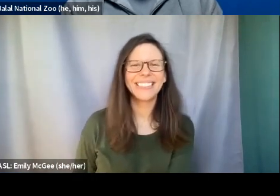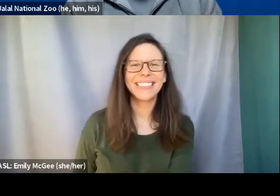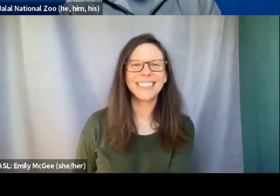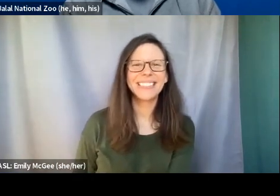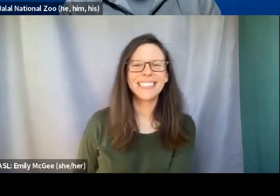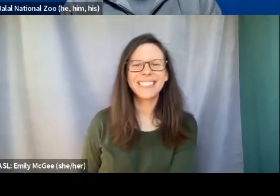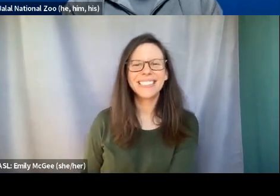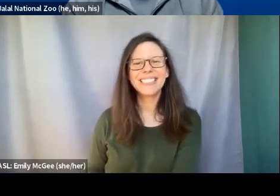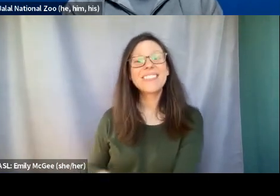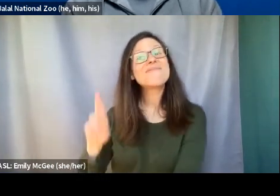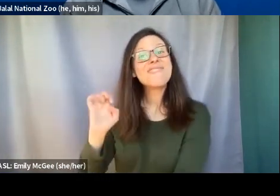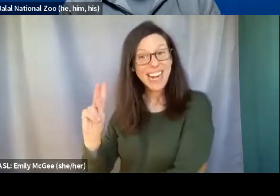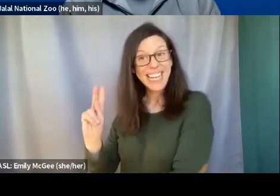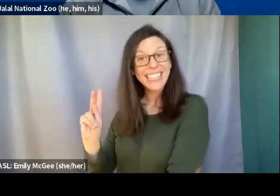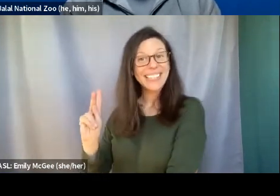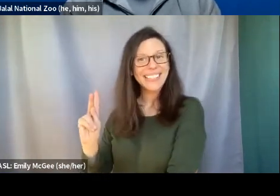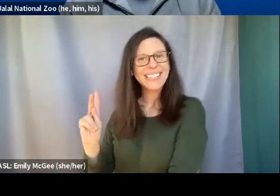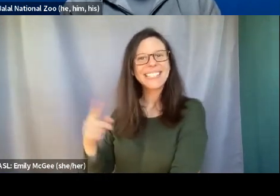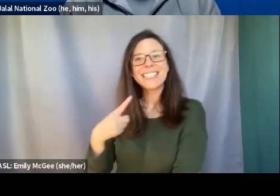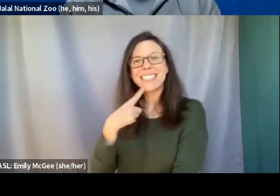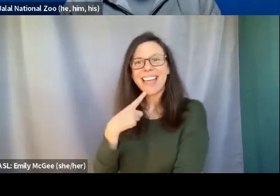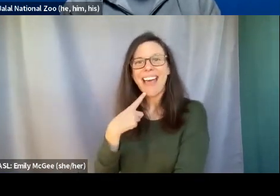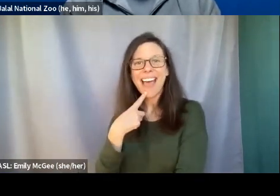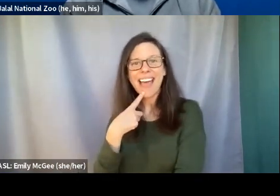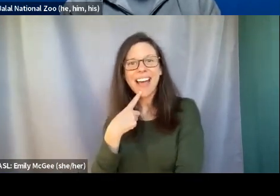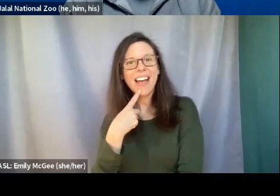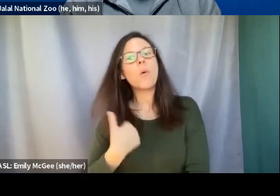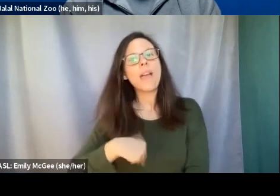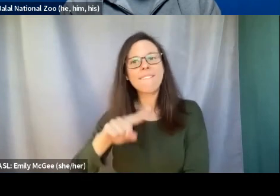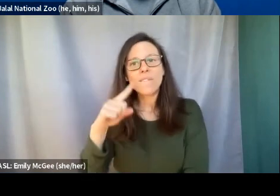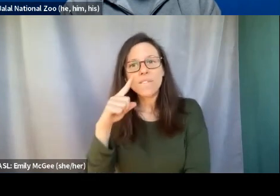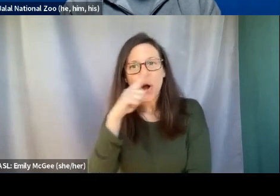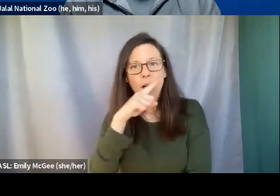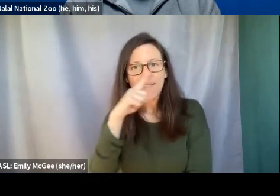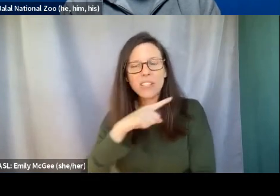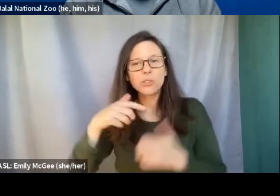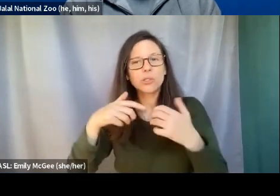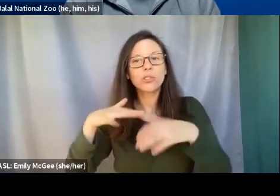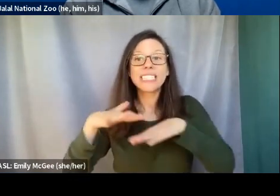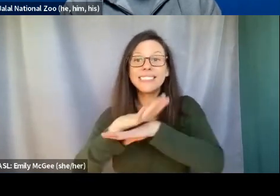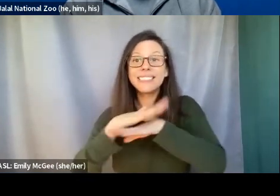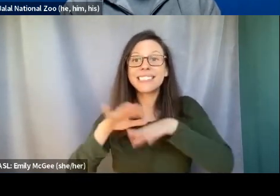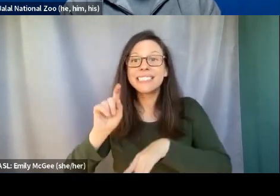Rick, our chat expert, said that we actually have artificial tide machines to recreate those tides.